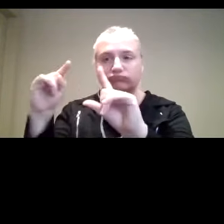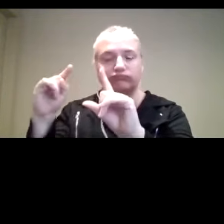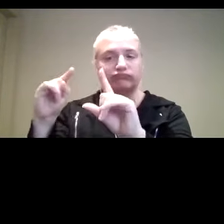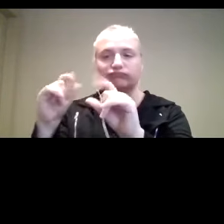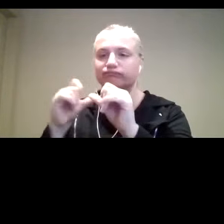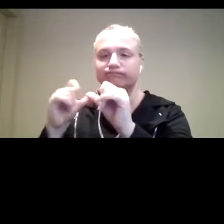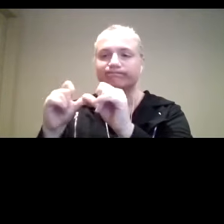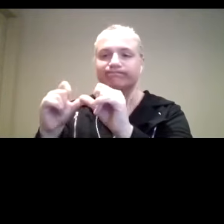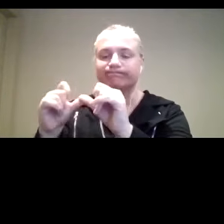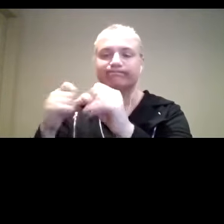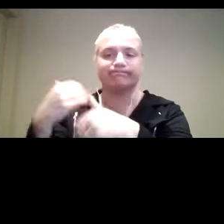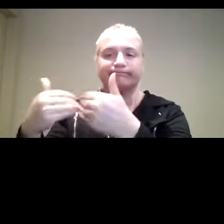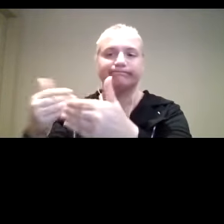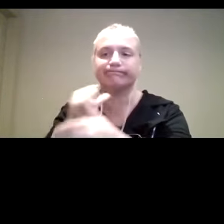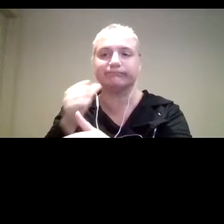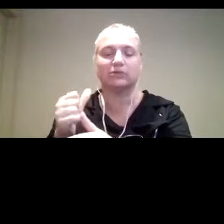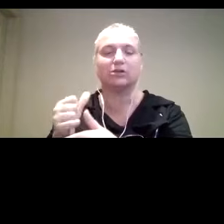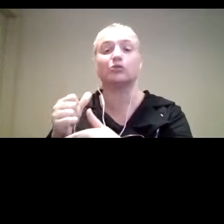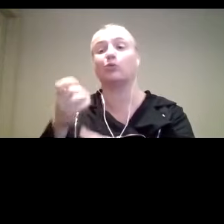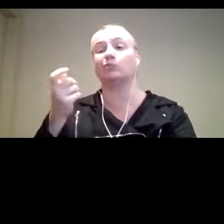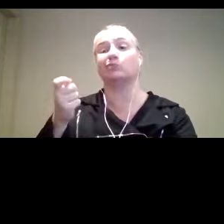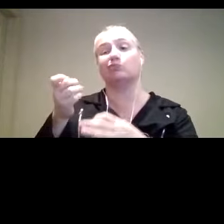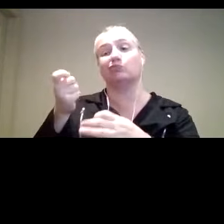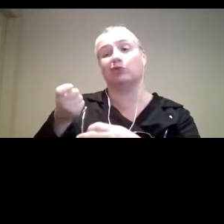And so, the judge ruled for the parents.